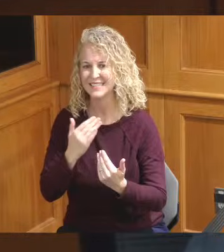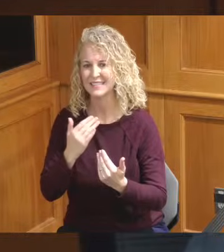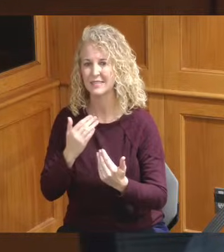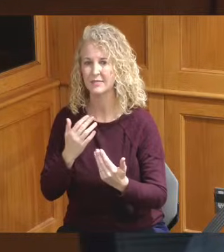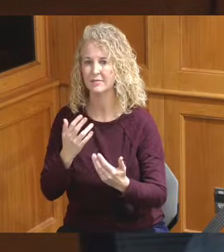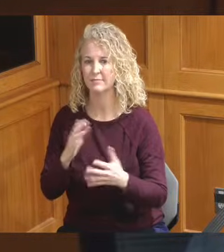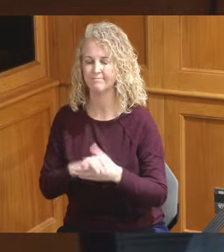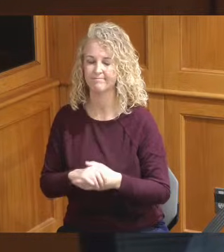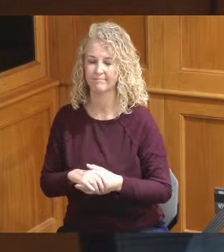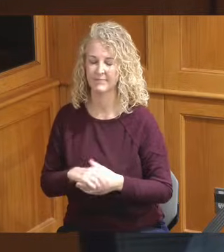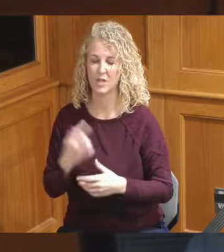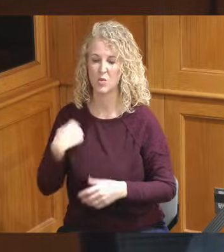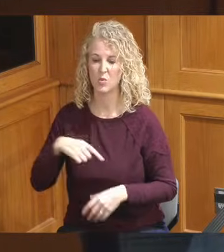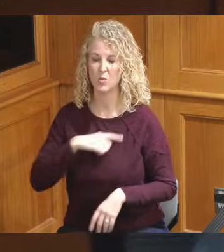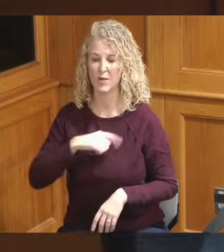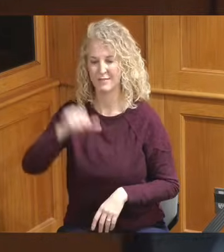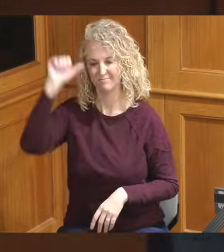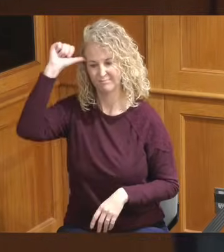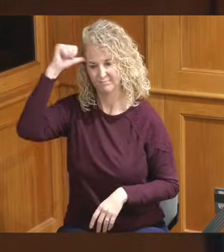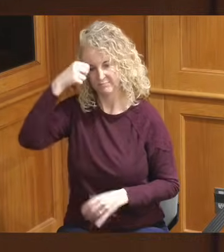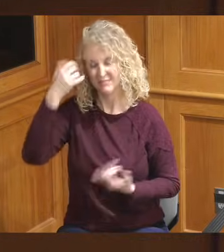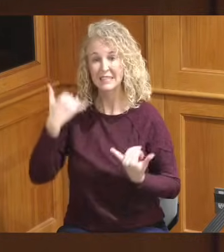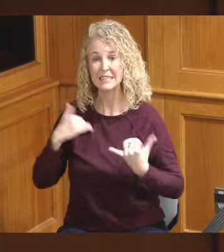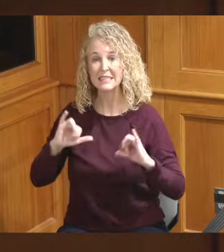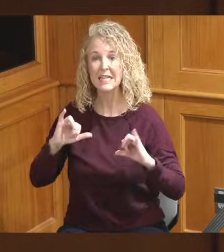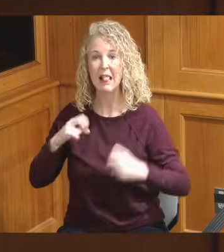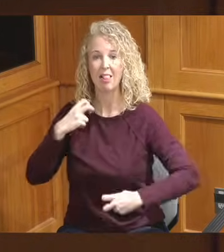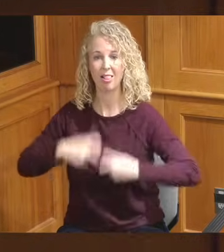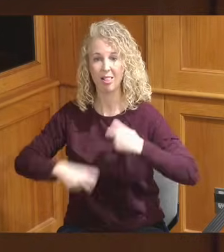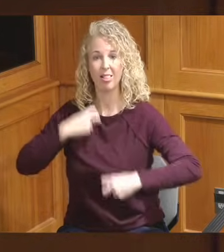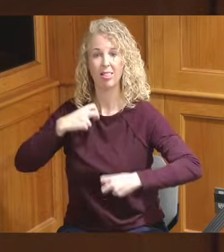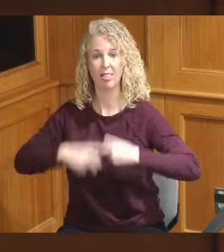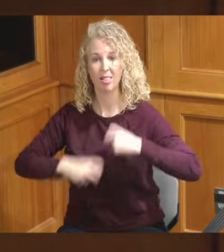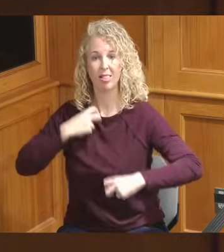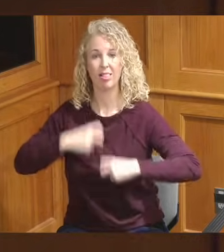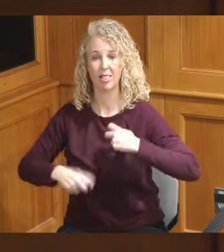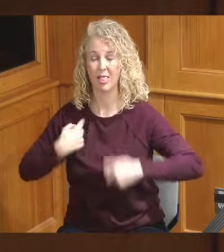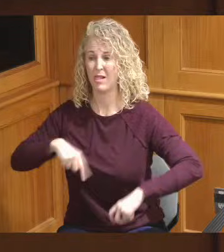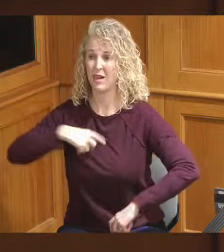it's it's a reminder that we are still living in difficult times. We have been living in difficult